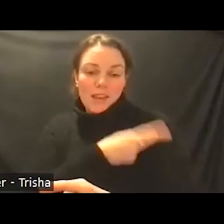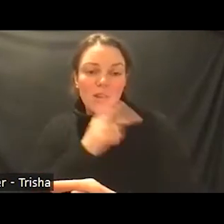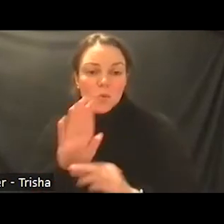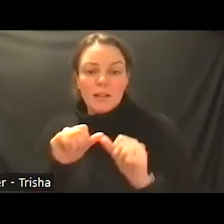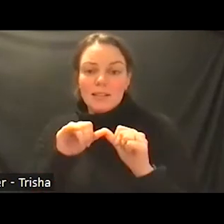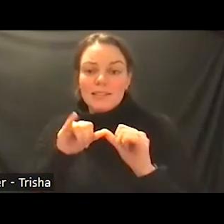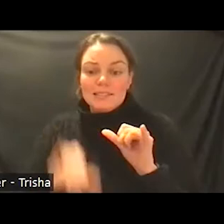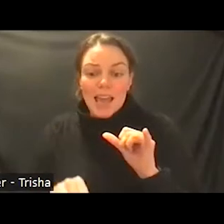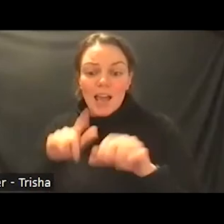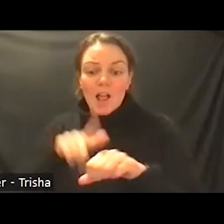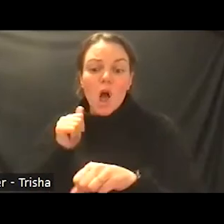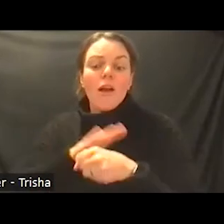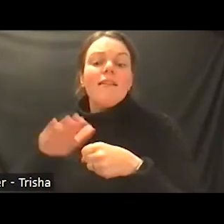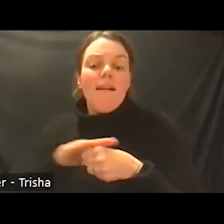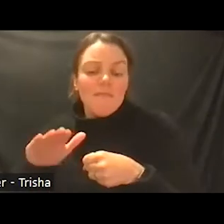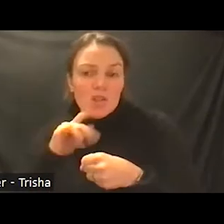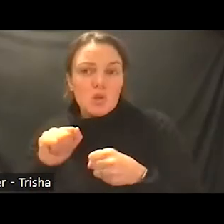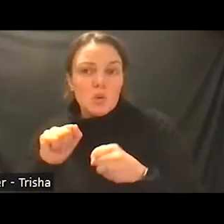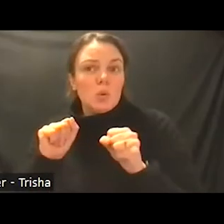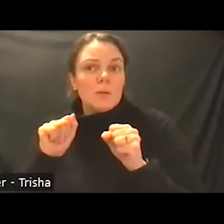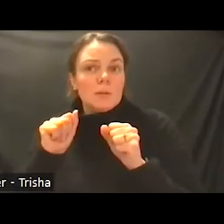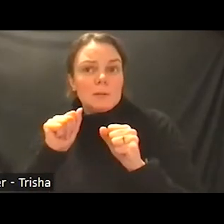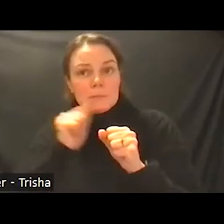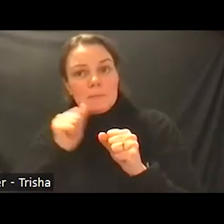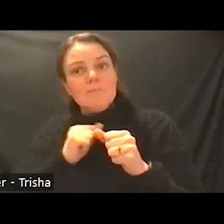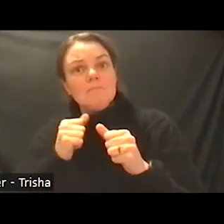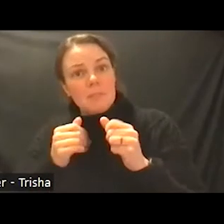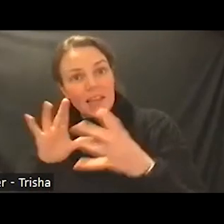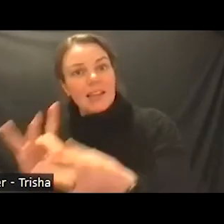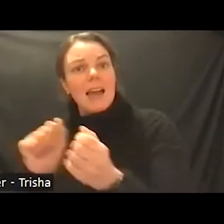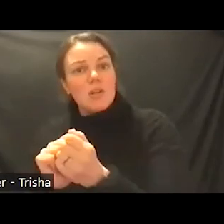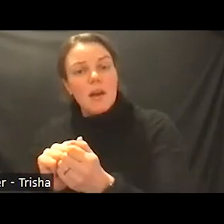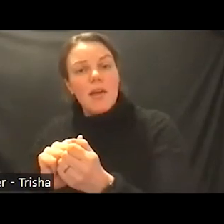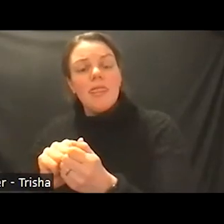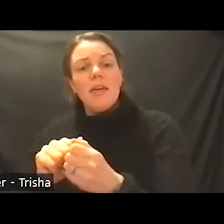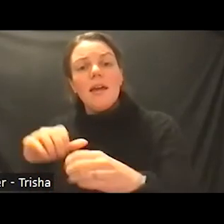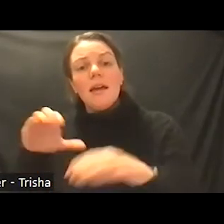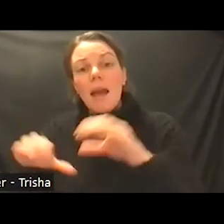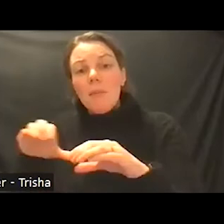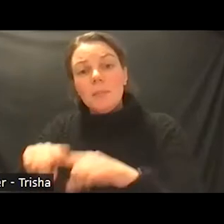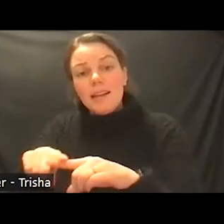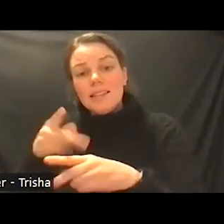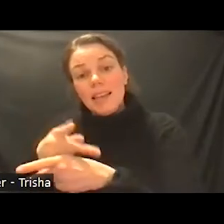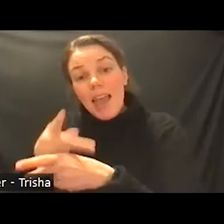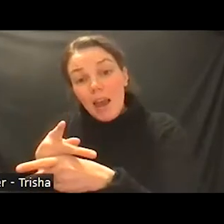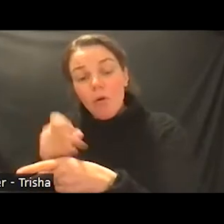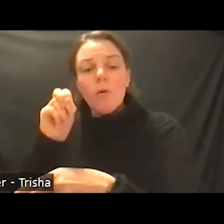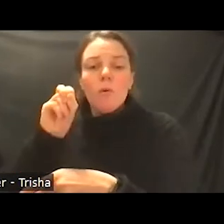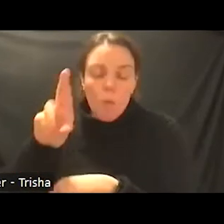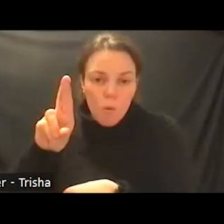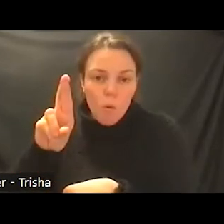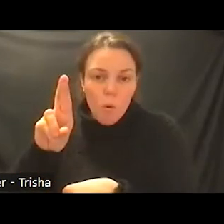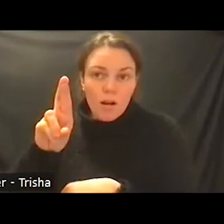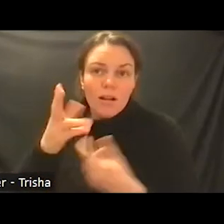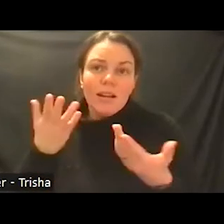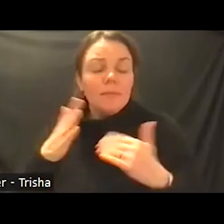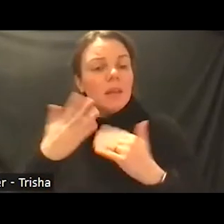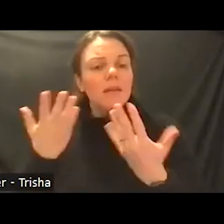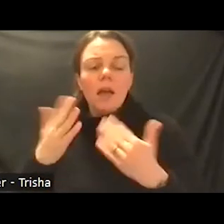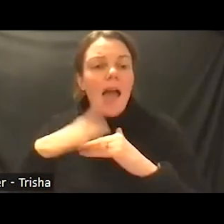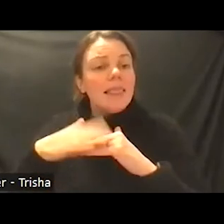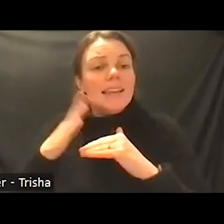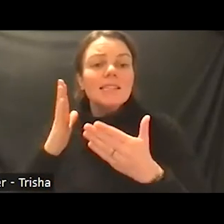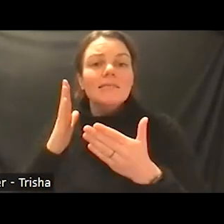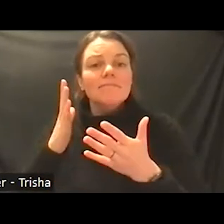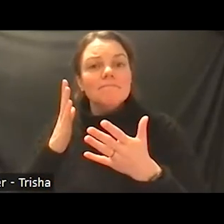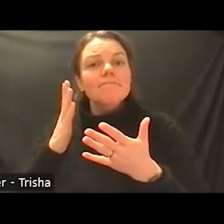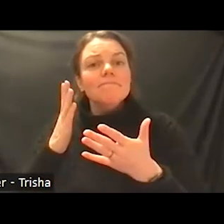to either connect with chemical dependency care or to at least finish and take care of their medical